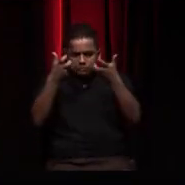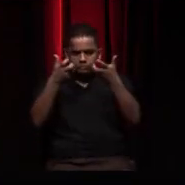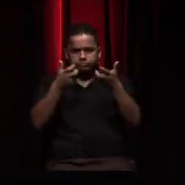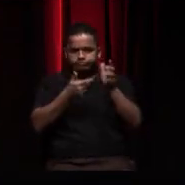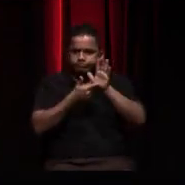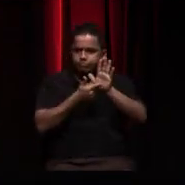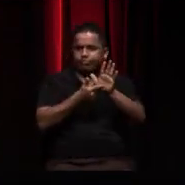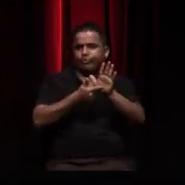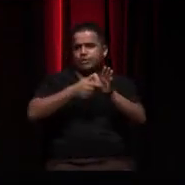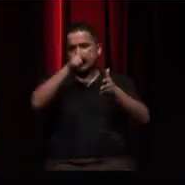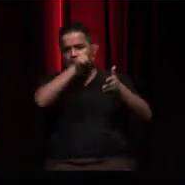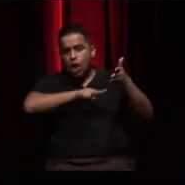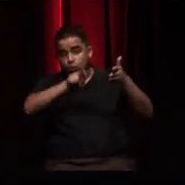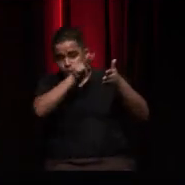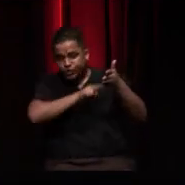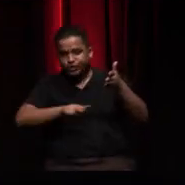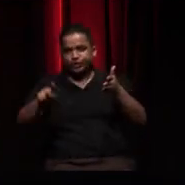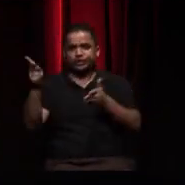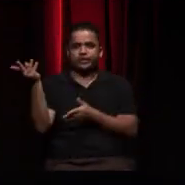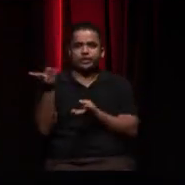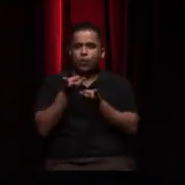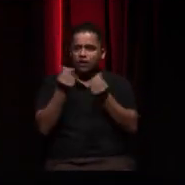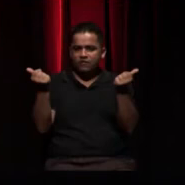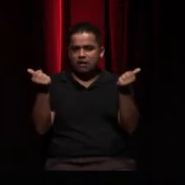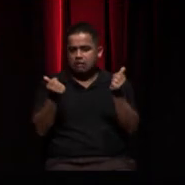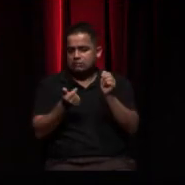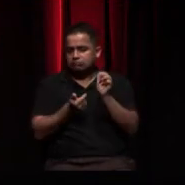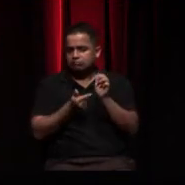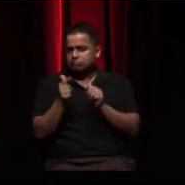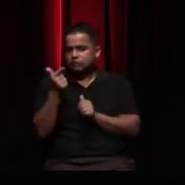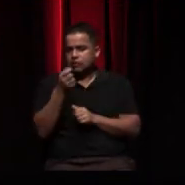it doesn’t seem to be working.